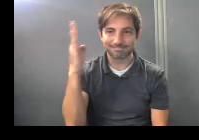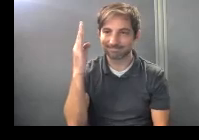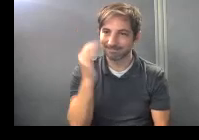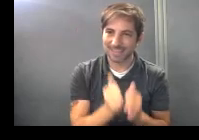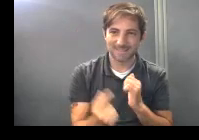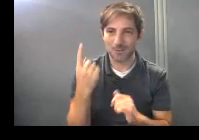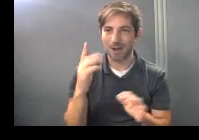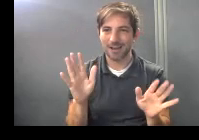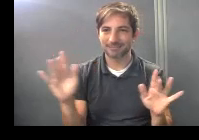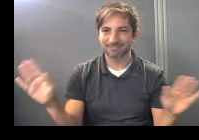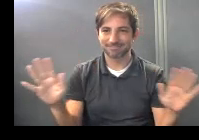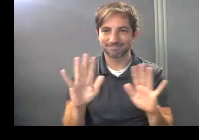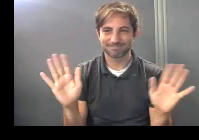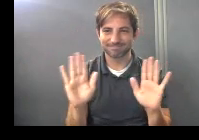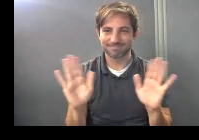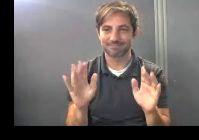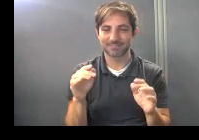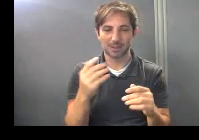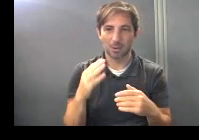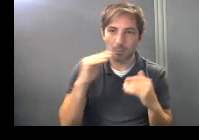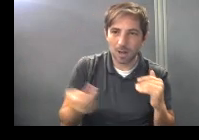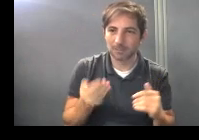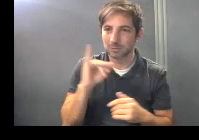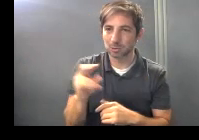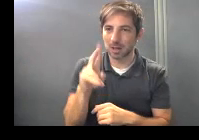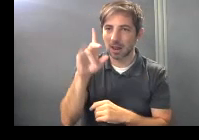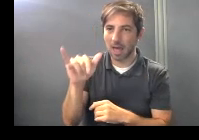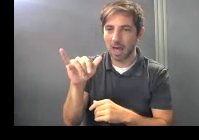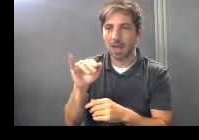WELCOME TO THIS JULY MORNING MEET UP OF THE ARTS AND CULTURE ACCESSIBILITY BASICS.